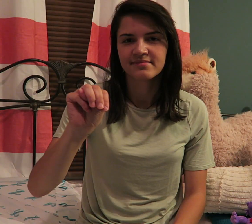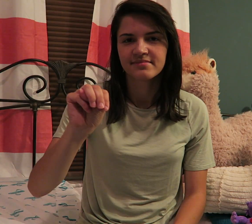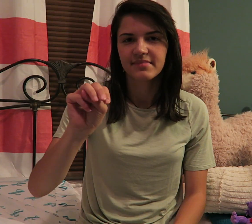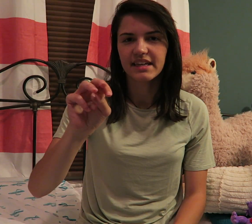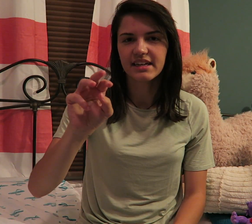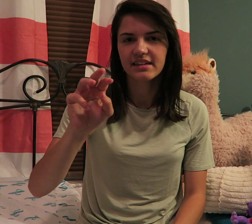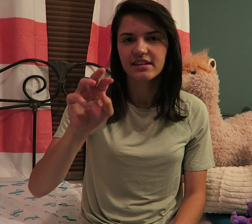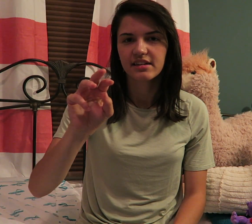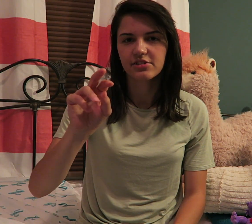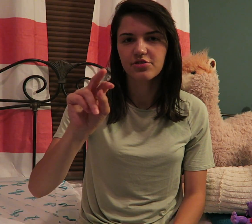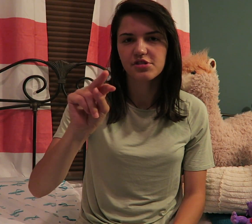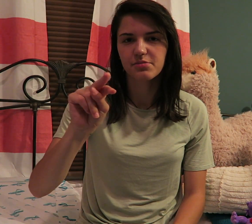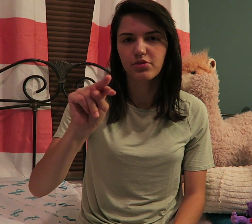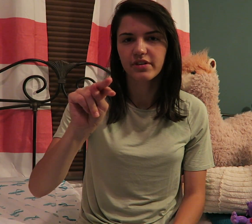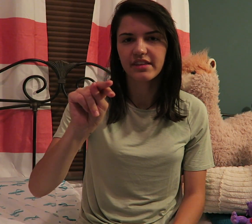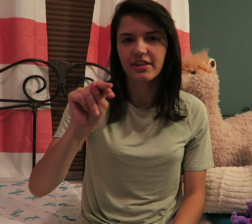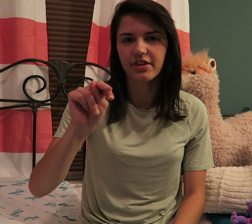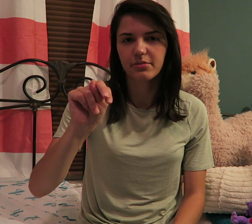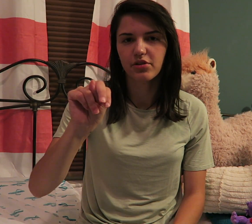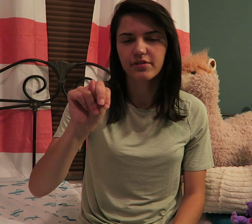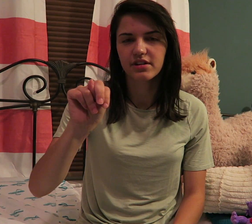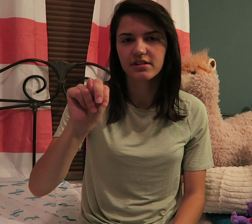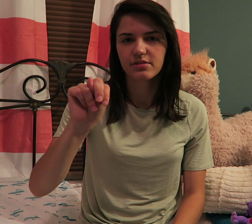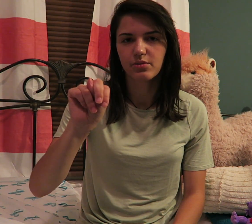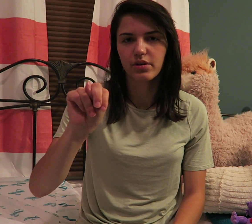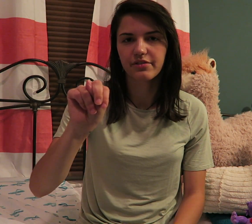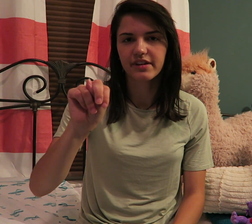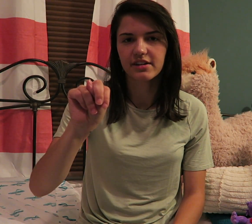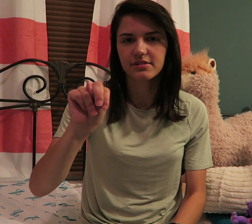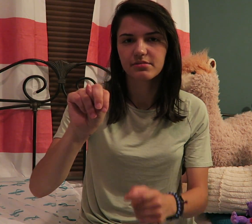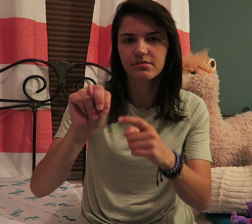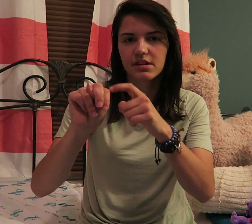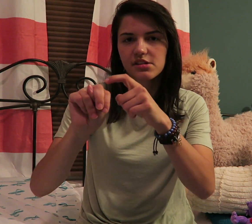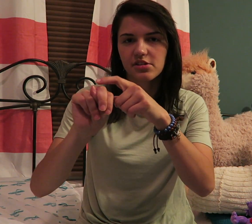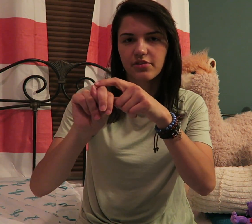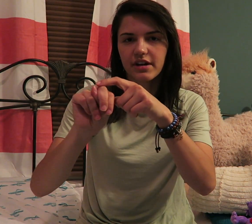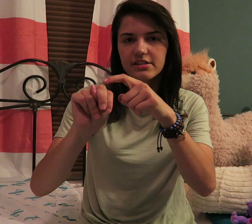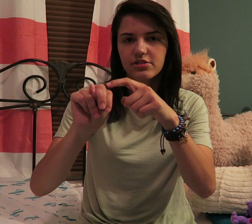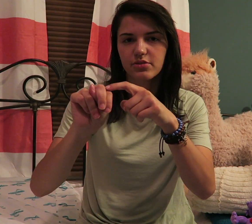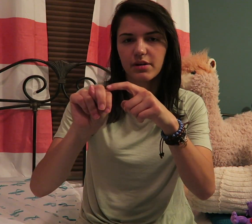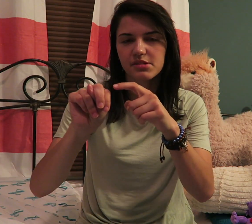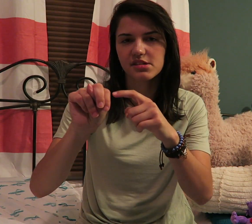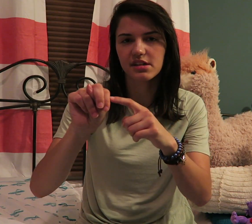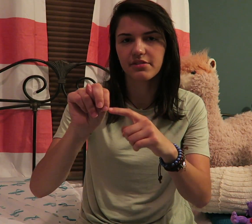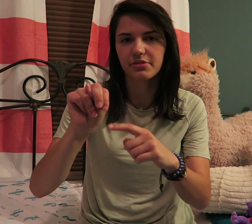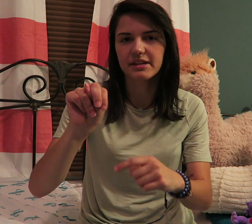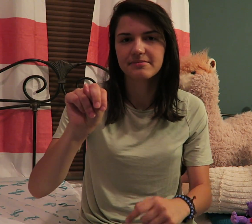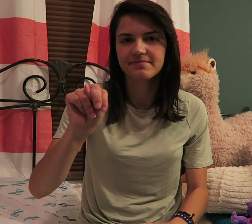N - you're just moving that thumb over one finger so you've got two humps instead of three